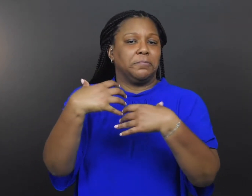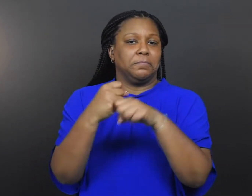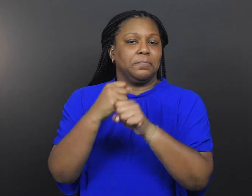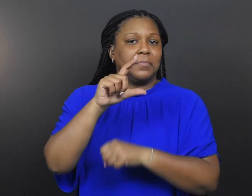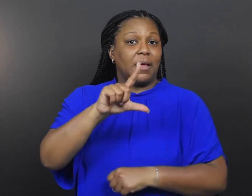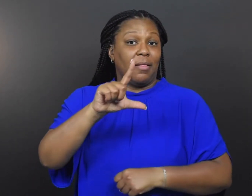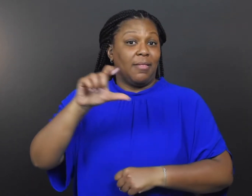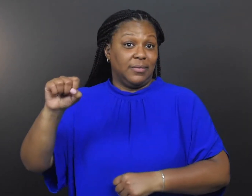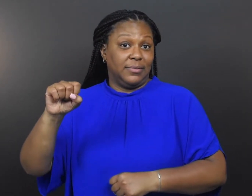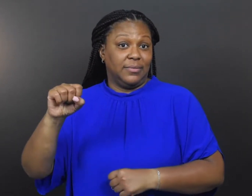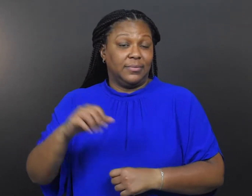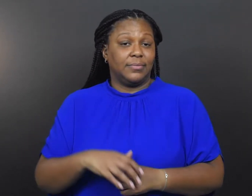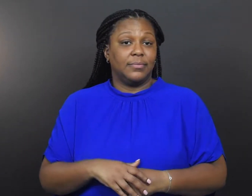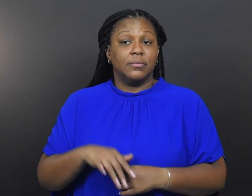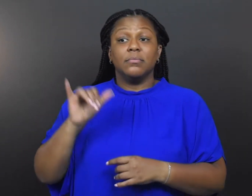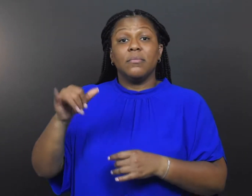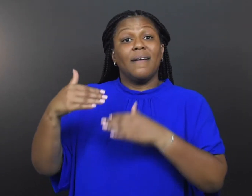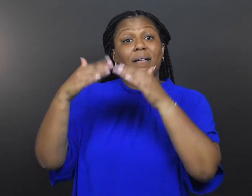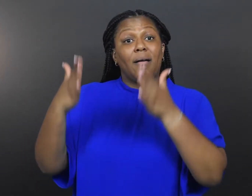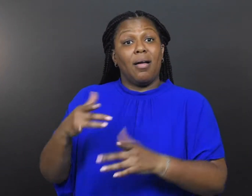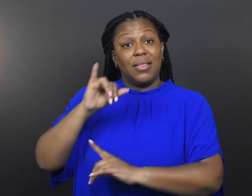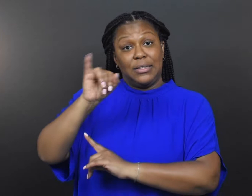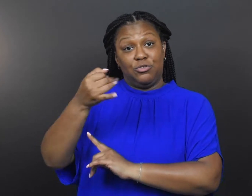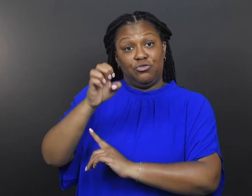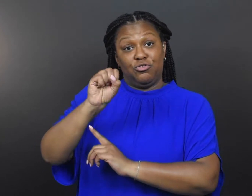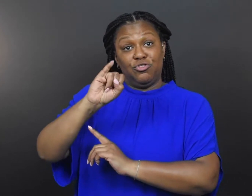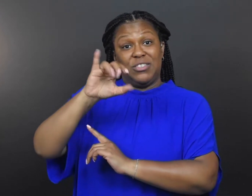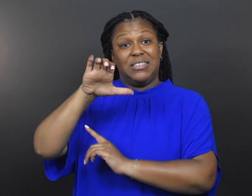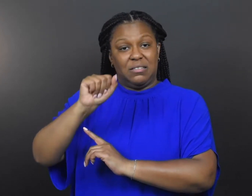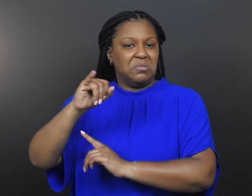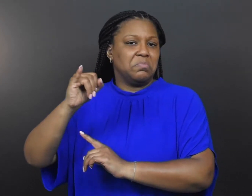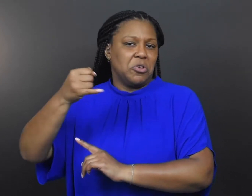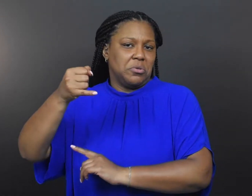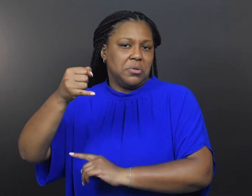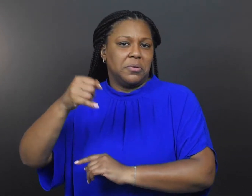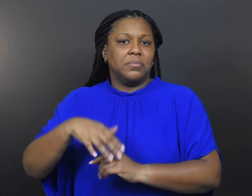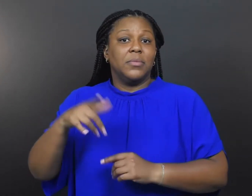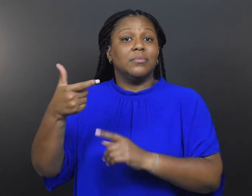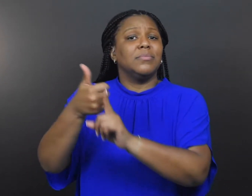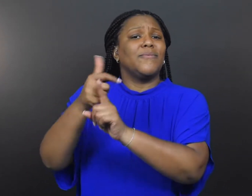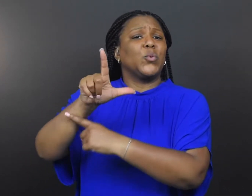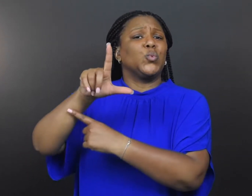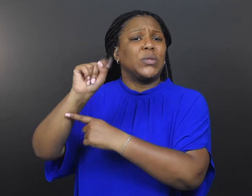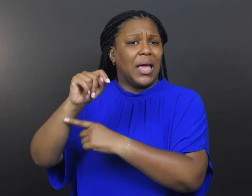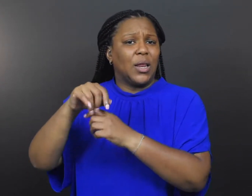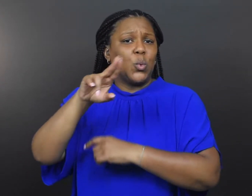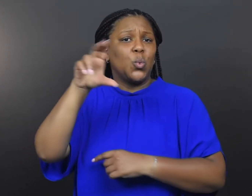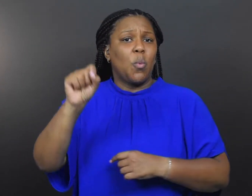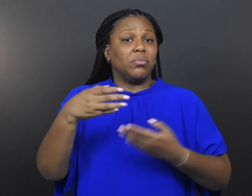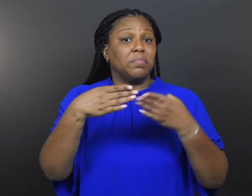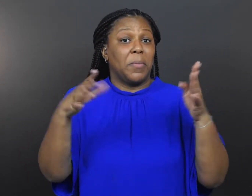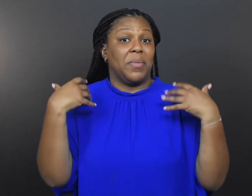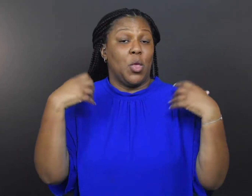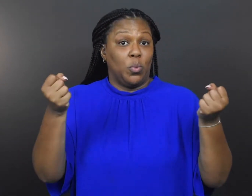(LLS) fellow Jesica Jacobs, a lieutenant in the US Public Health Service, hopping.